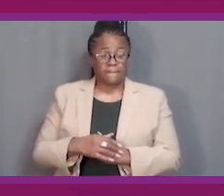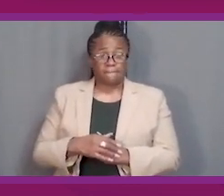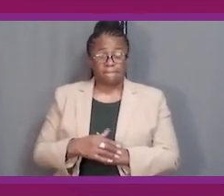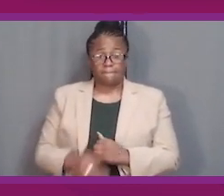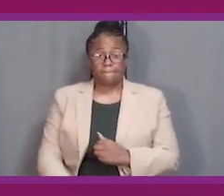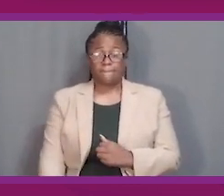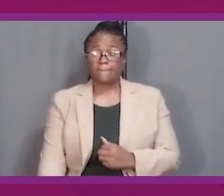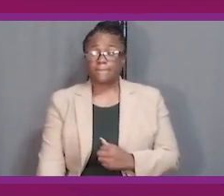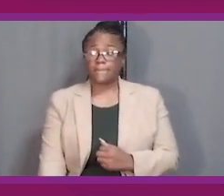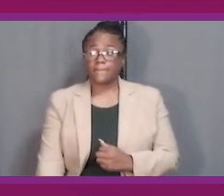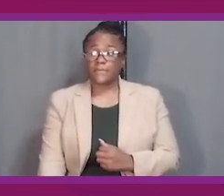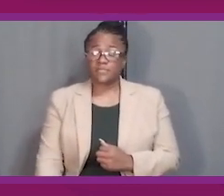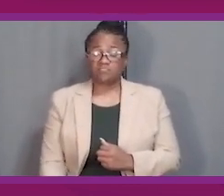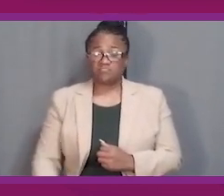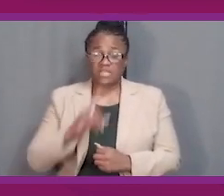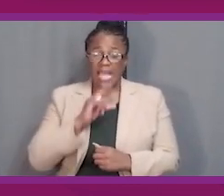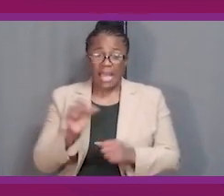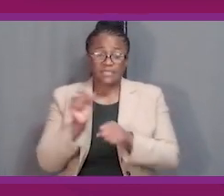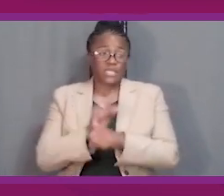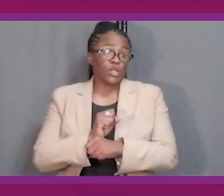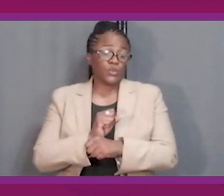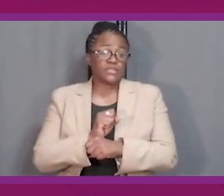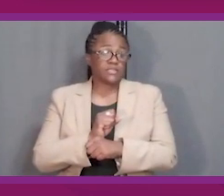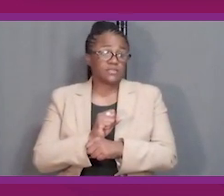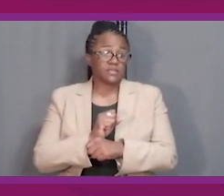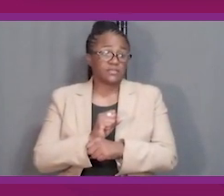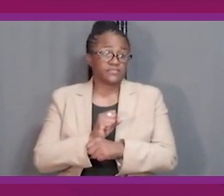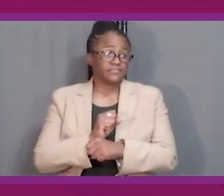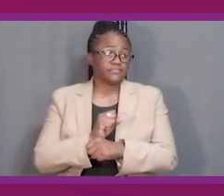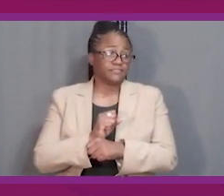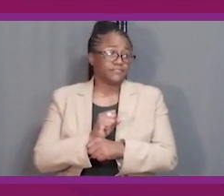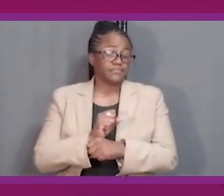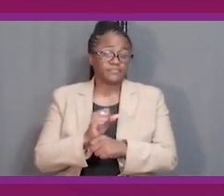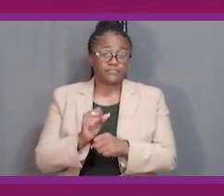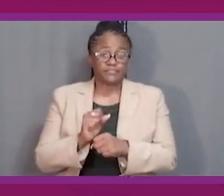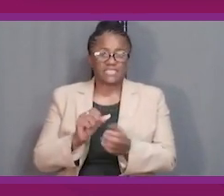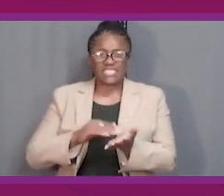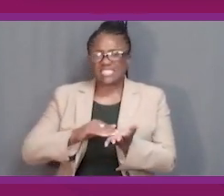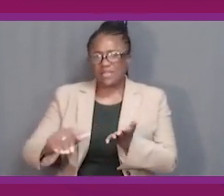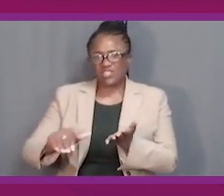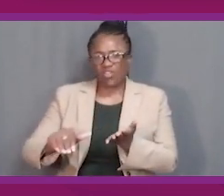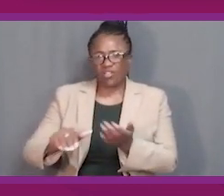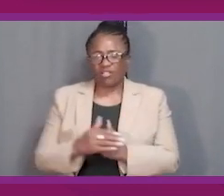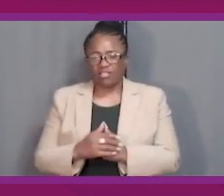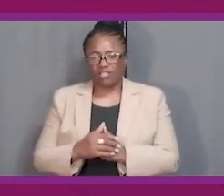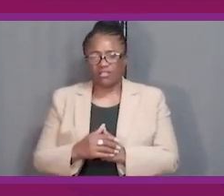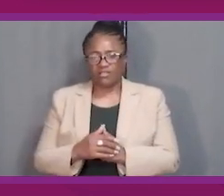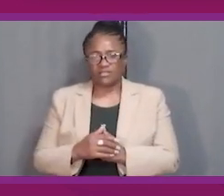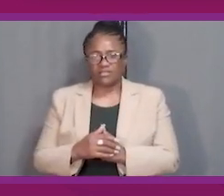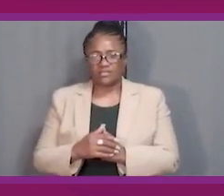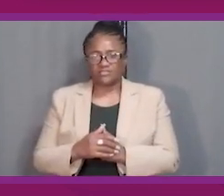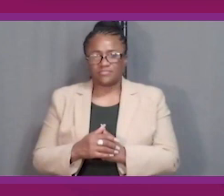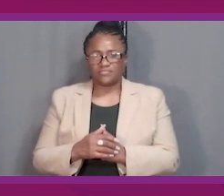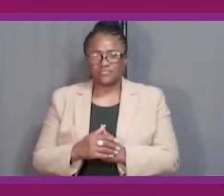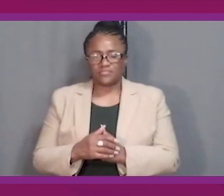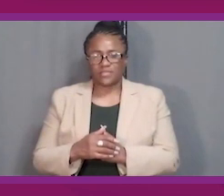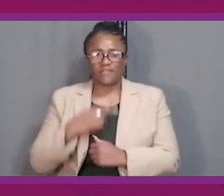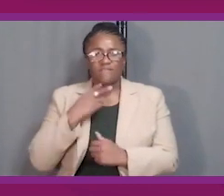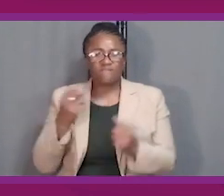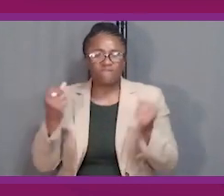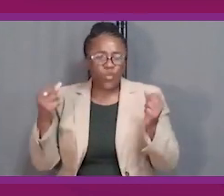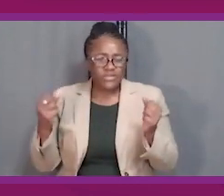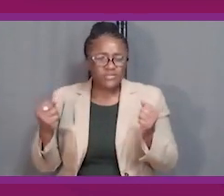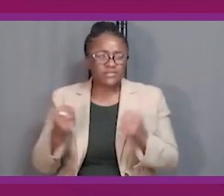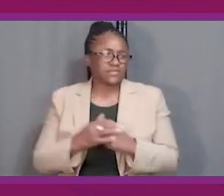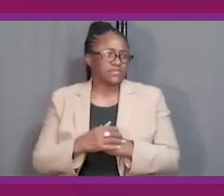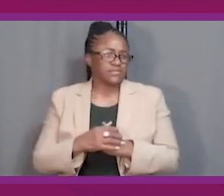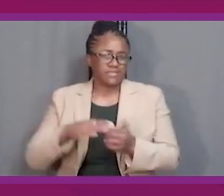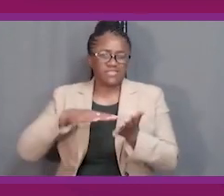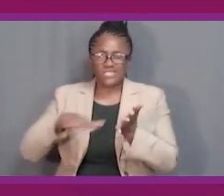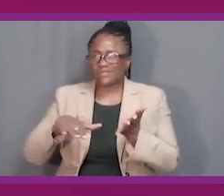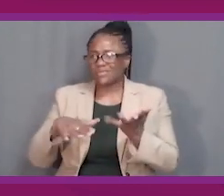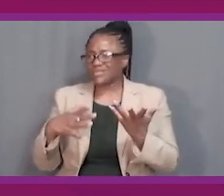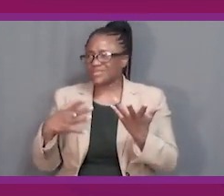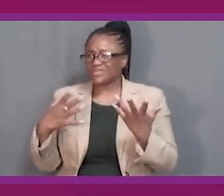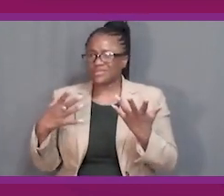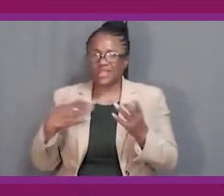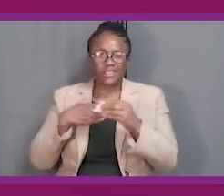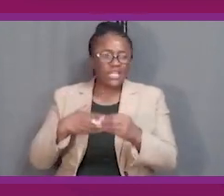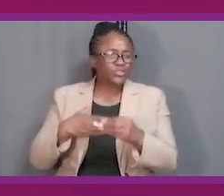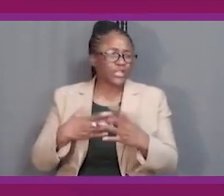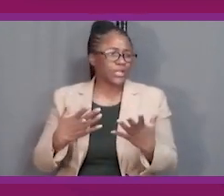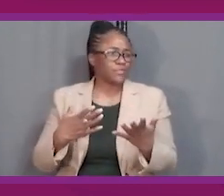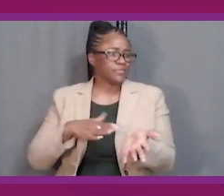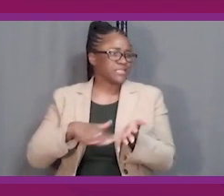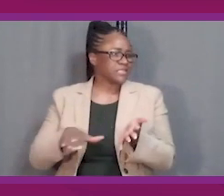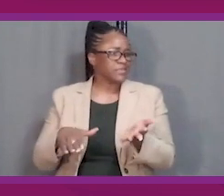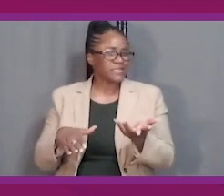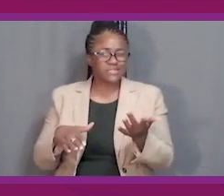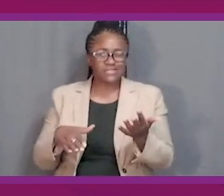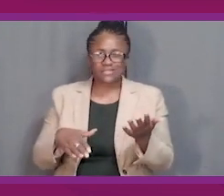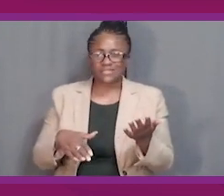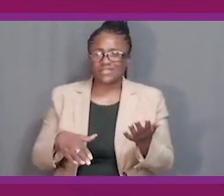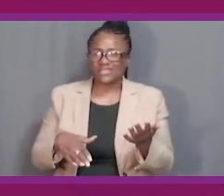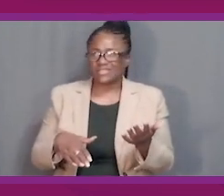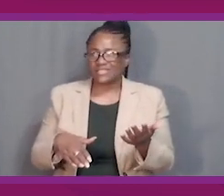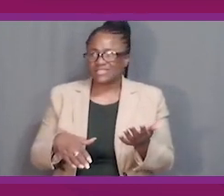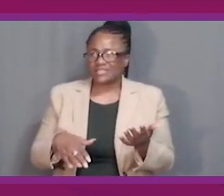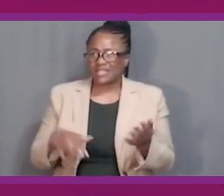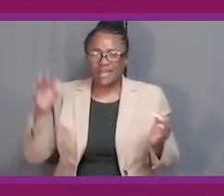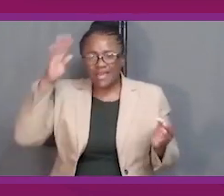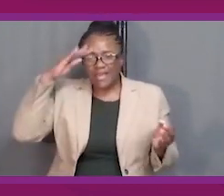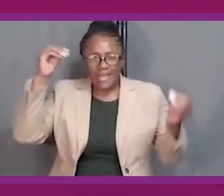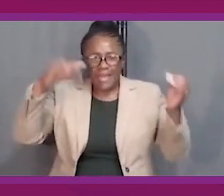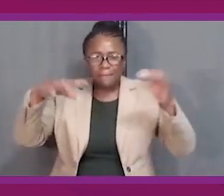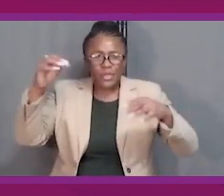dismissal of the voices, the leadership, the input, the participation of disabled people